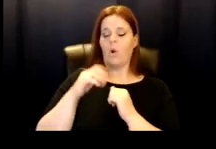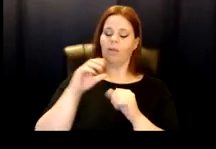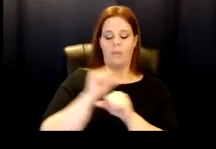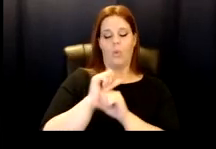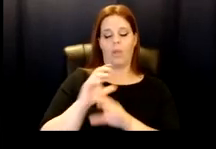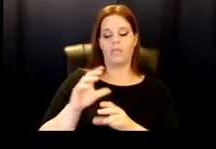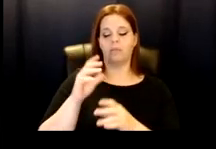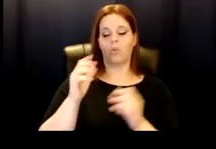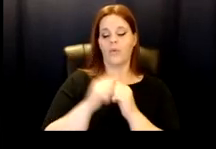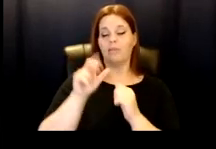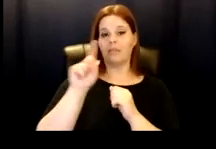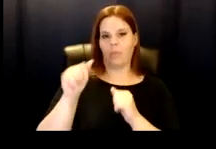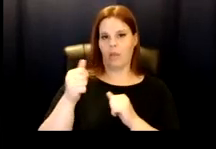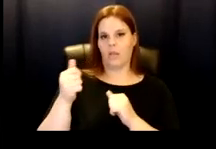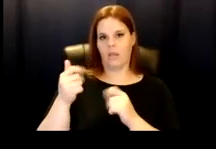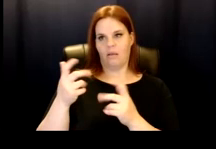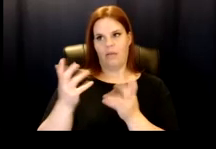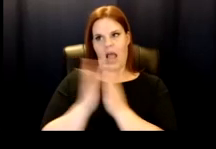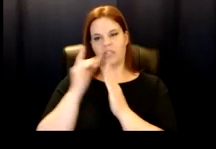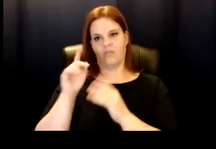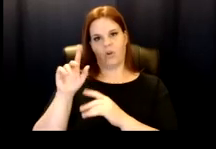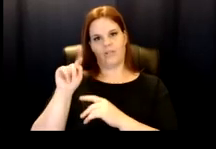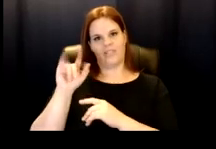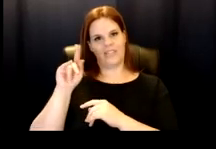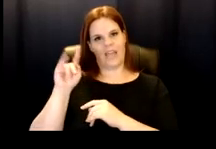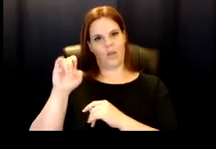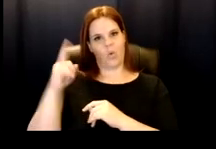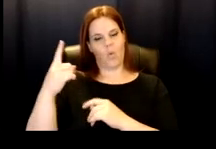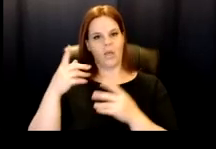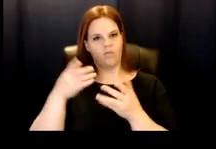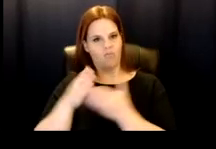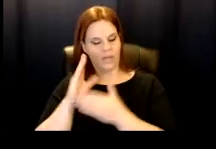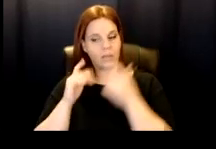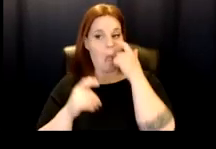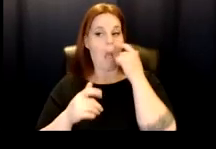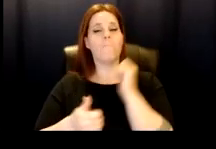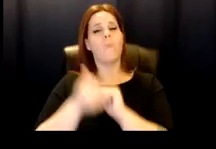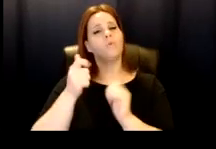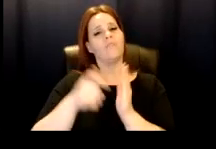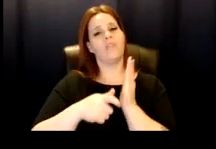I to employment access and opportunity, most of the literature has shown a reluctance to